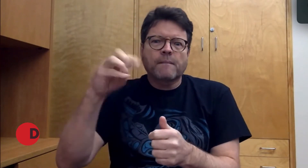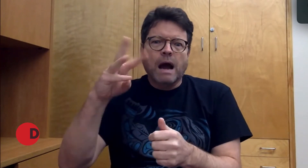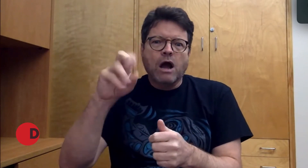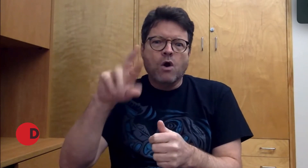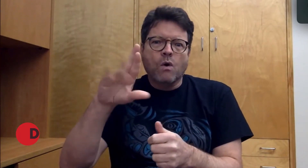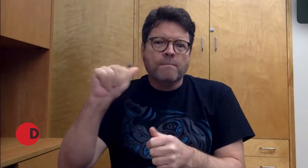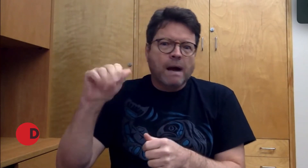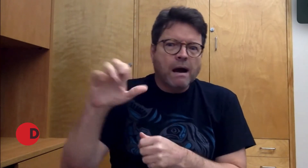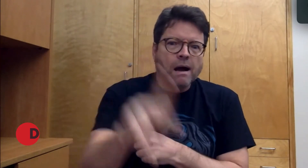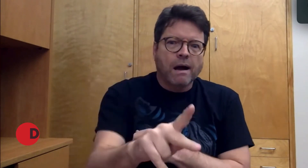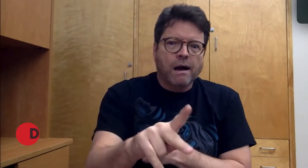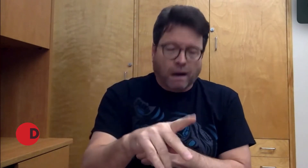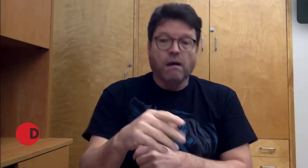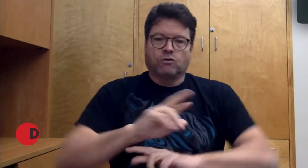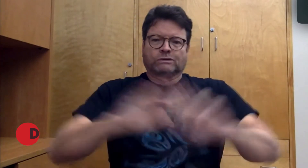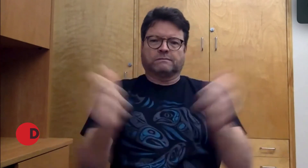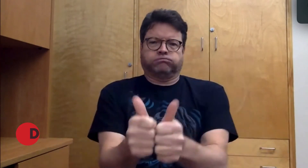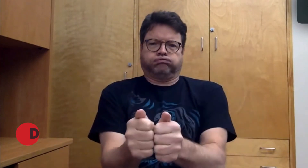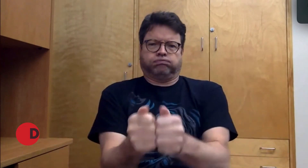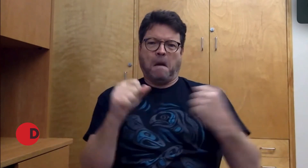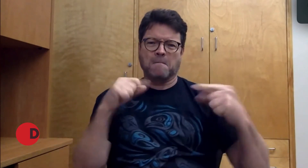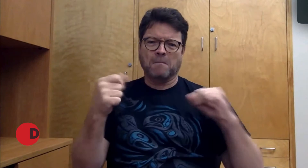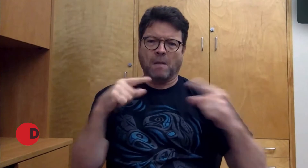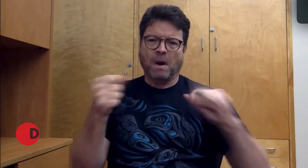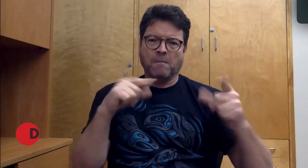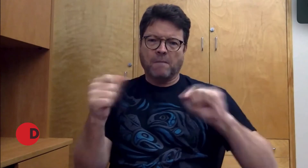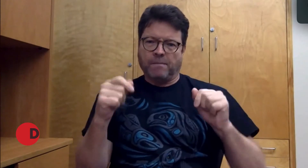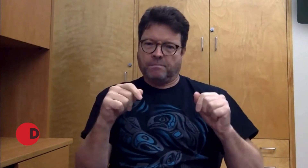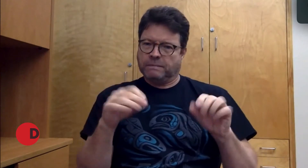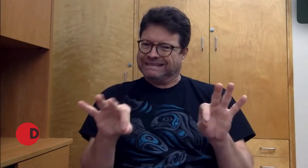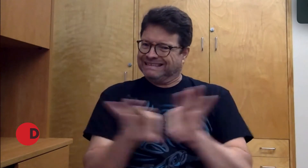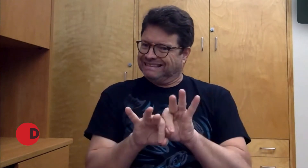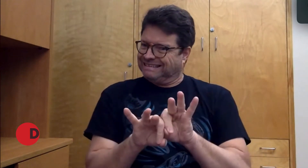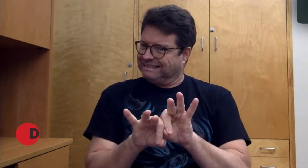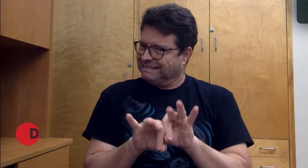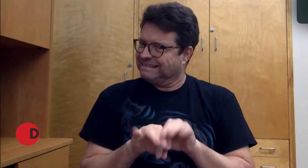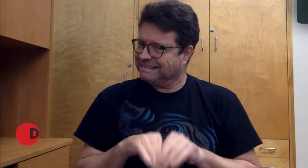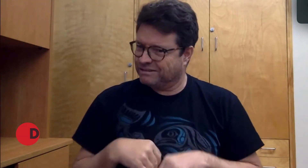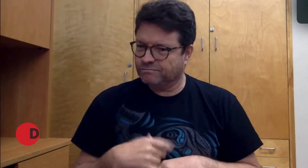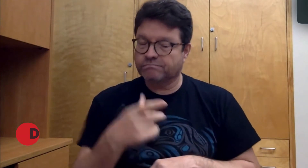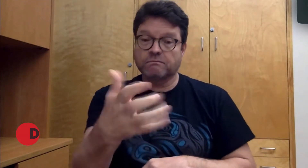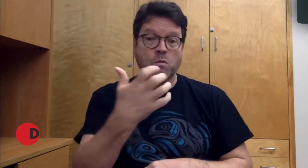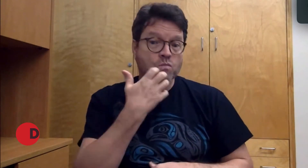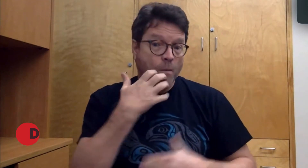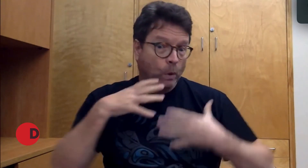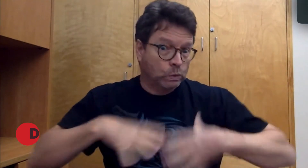phone so you can text when the power comes back on - it's really important.